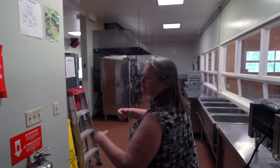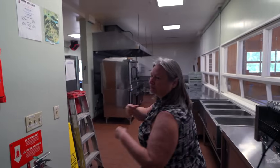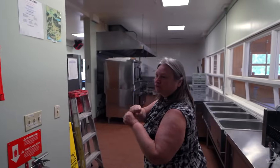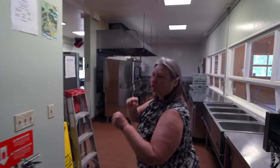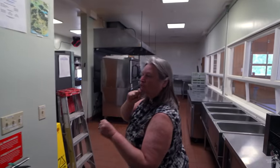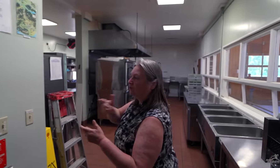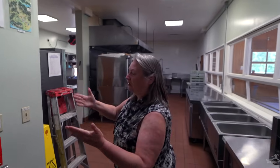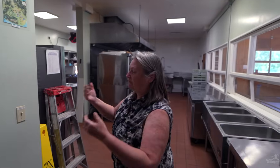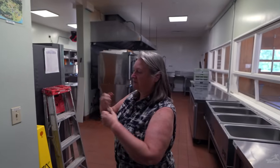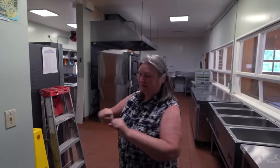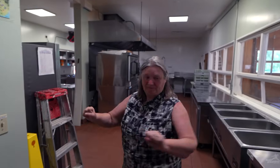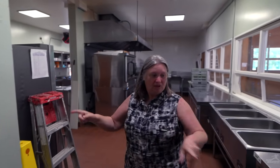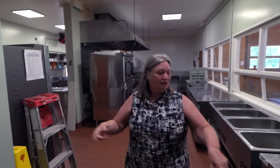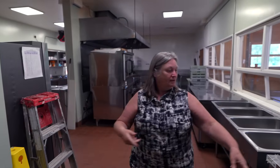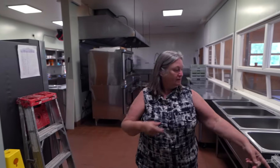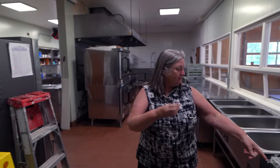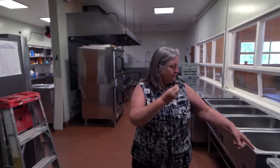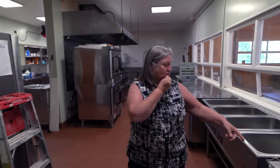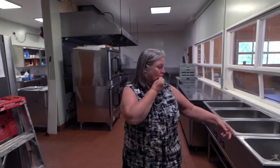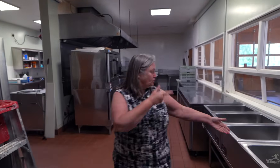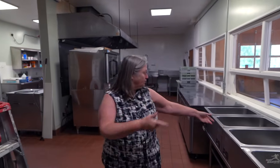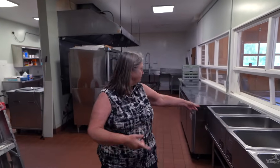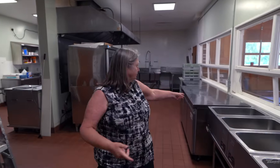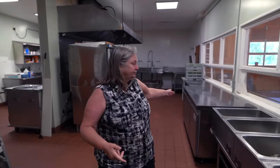We always make sure everything is safe. Food would be here.